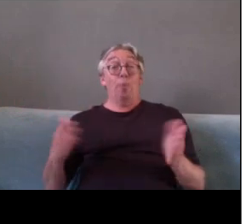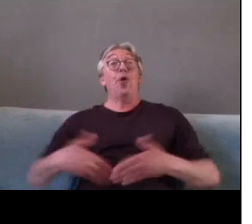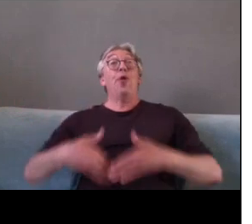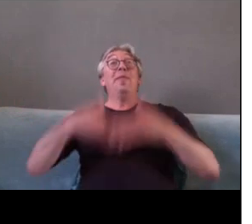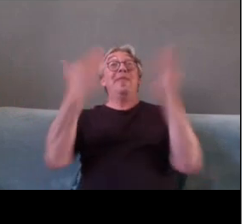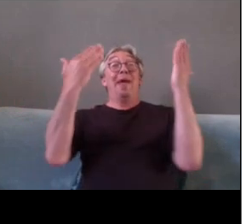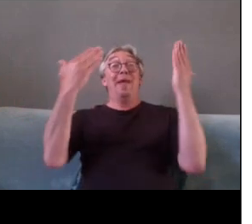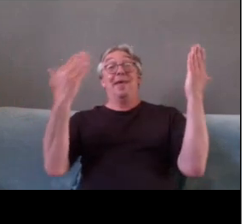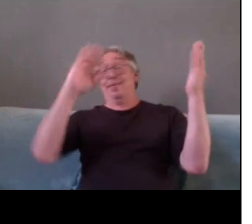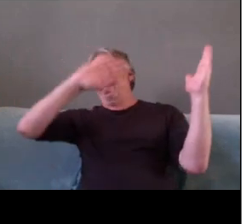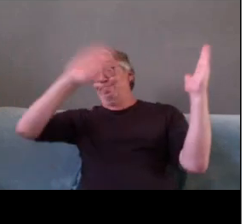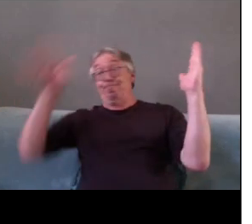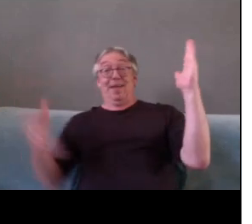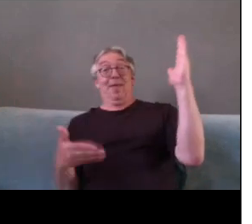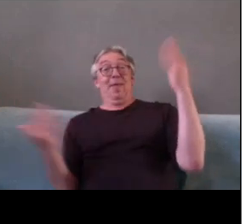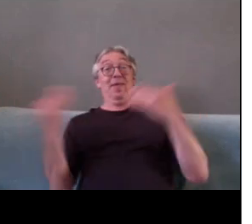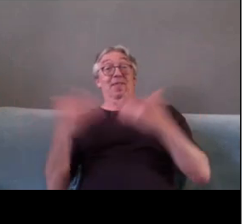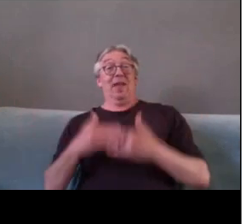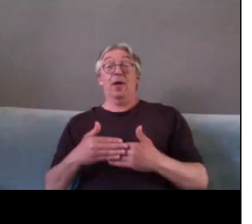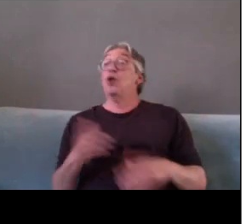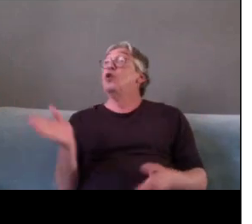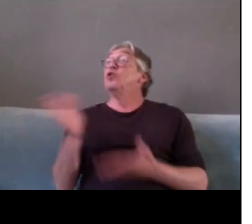Sometimes they aren't available during the weekend.